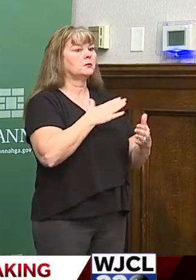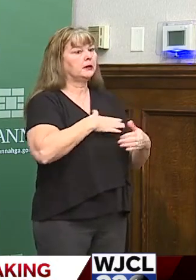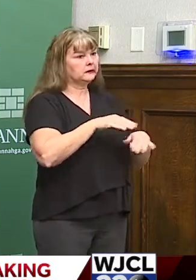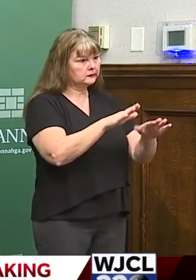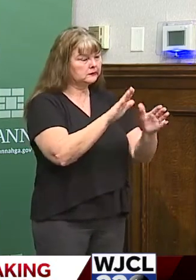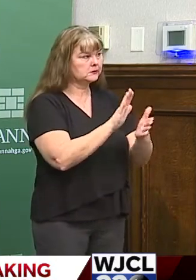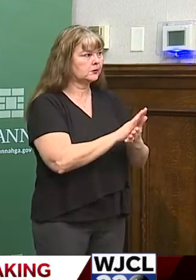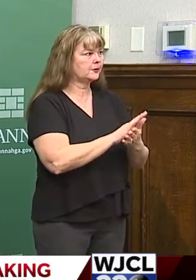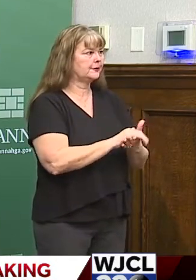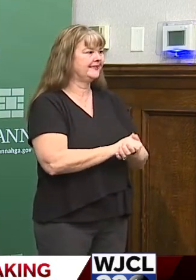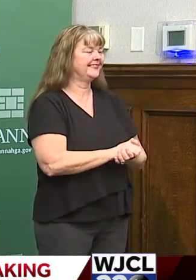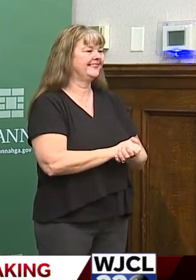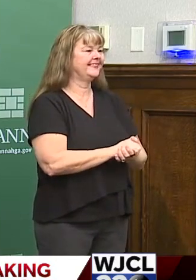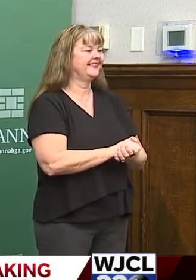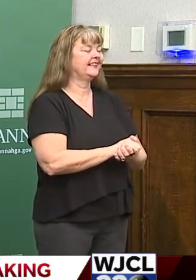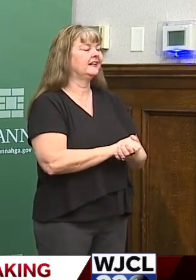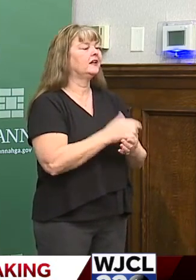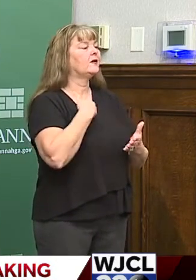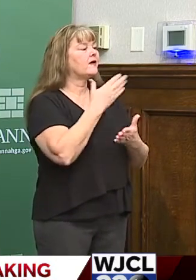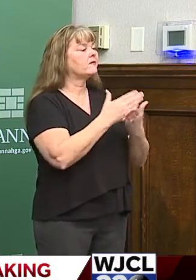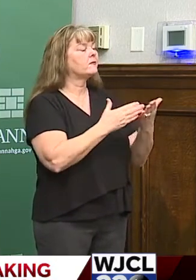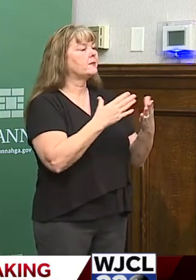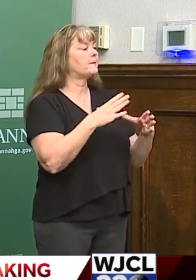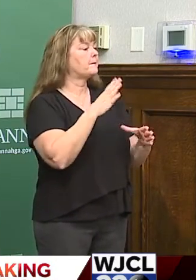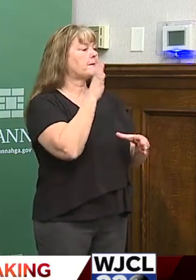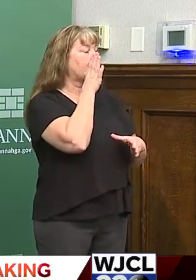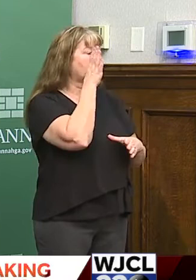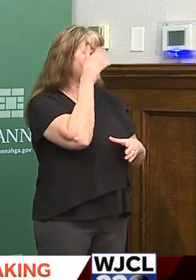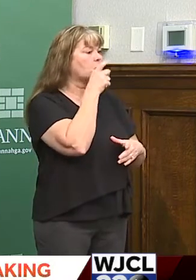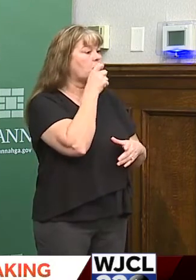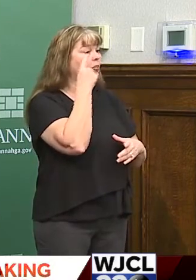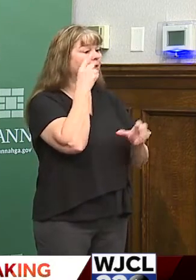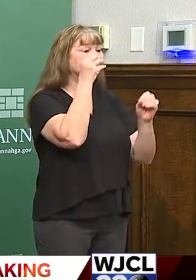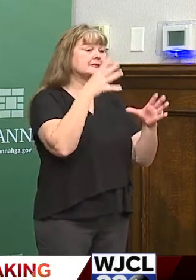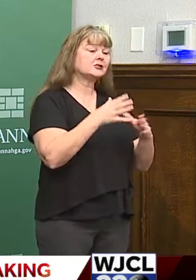WE HAVE PARENTS WHO WANT TO SEE KIDS MORE AND NOW THEY WISH THEIR KIDS COULD GO SOMEWHERE.